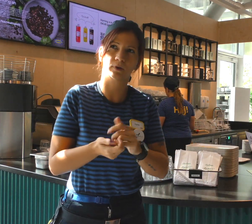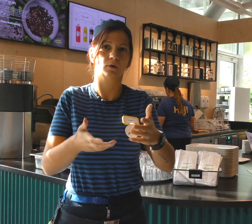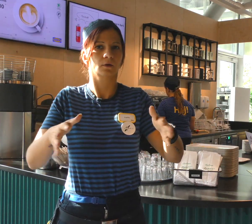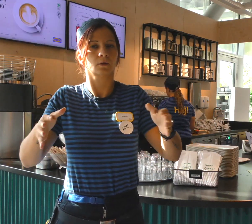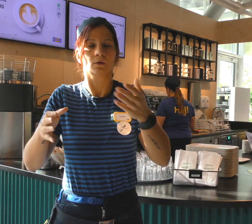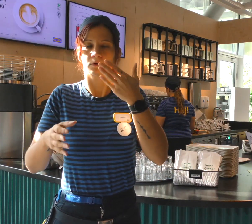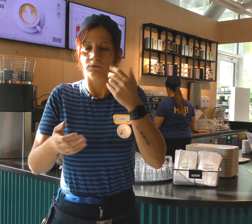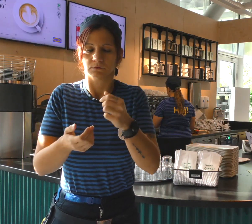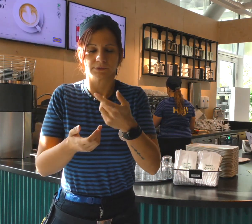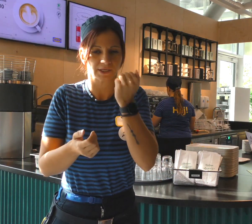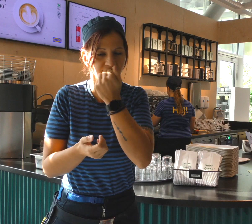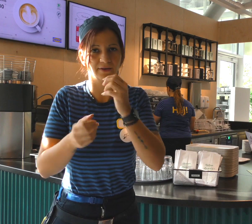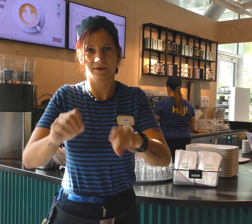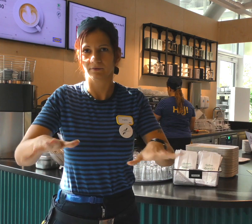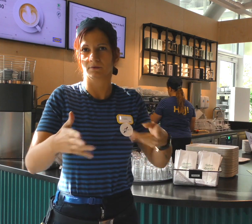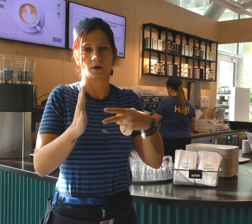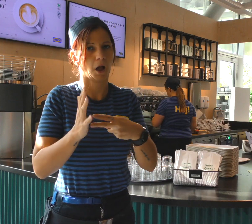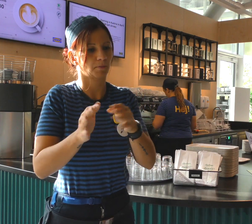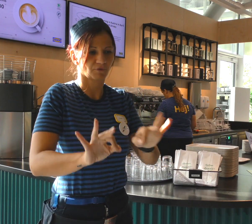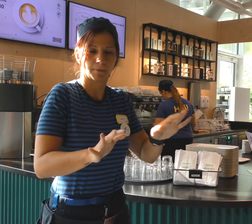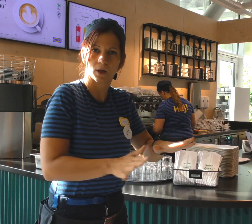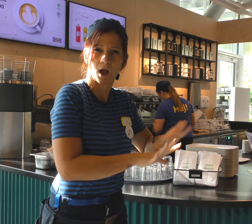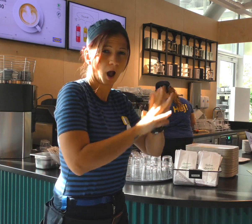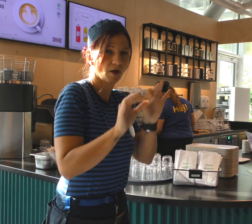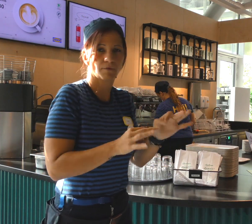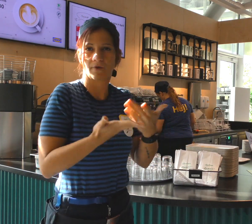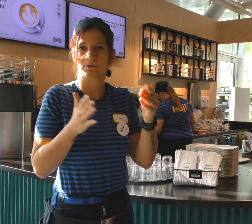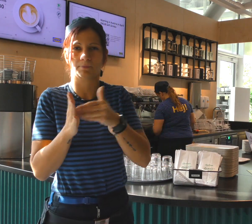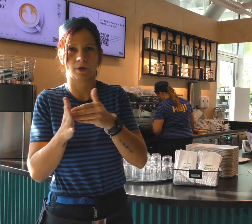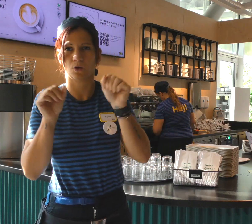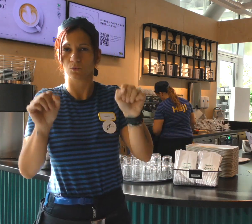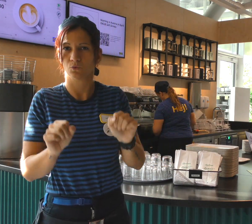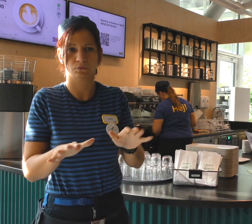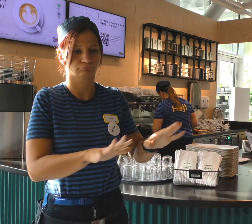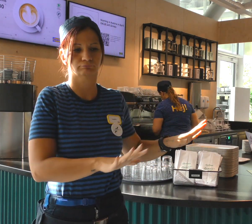prepare napkins for the cakes, prepare cake forks, simply prepare everything the customers need.